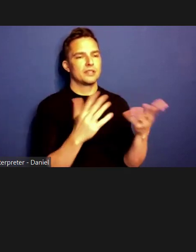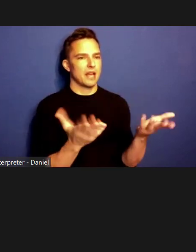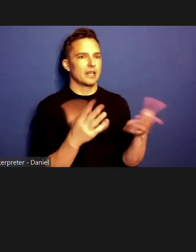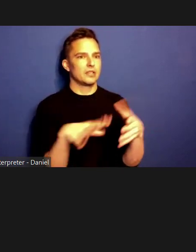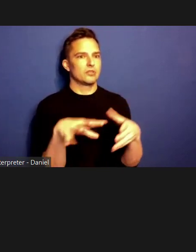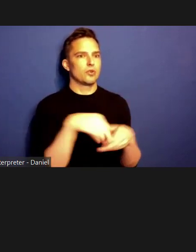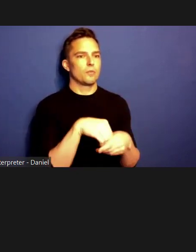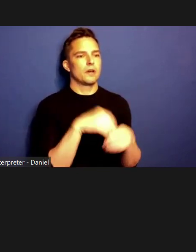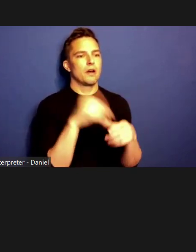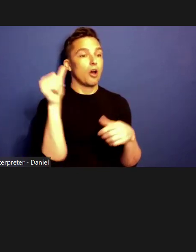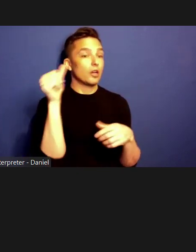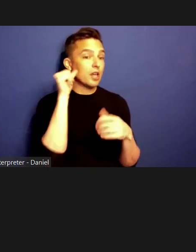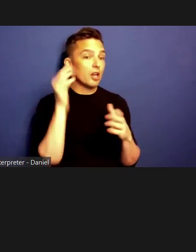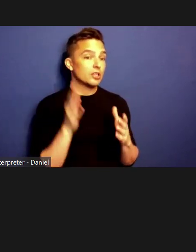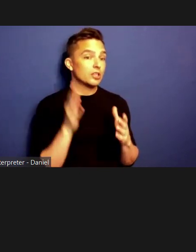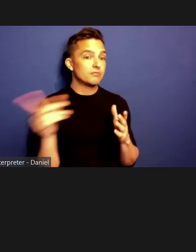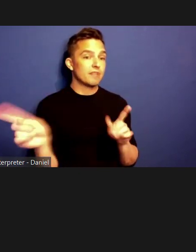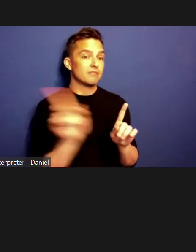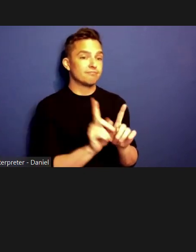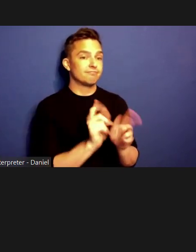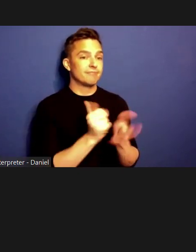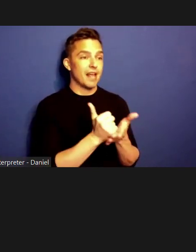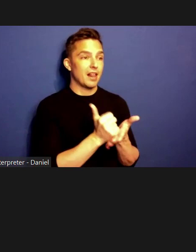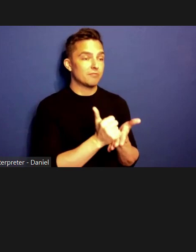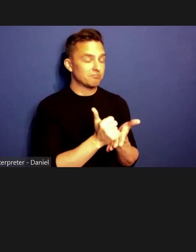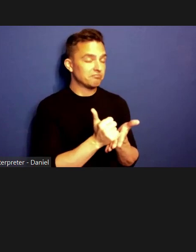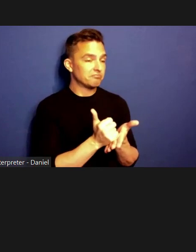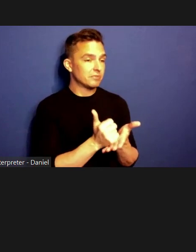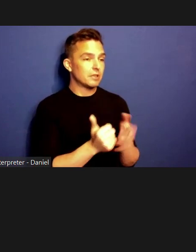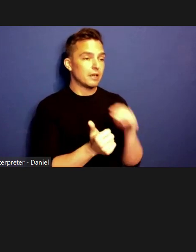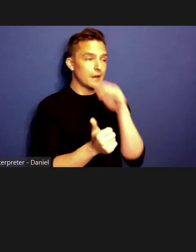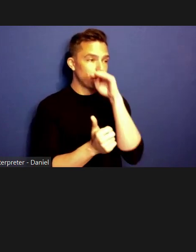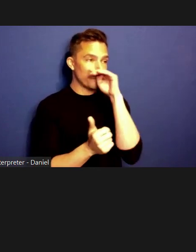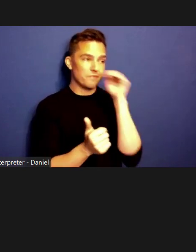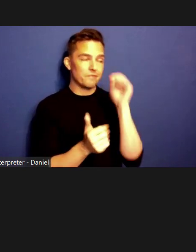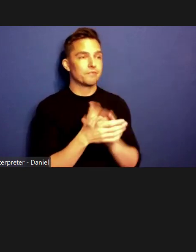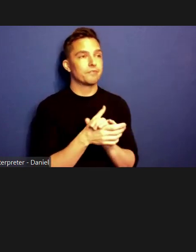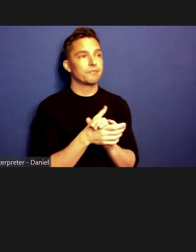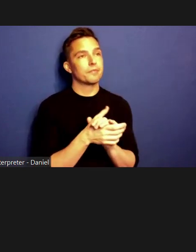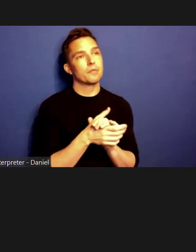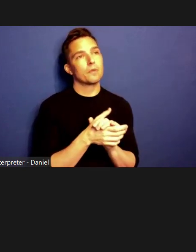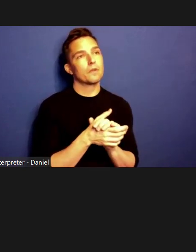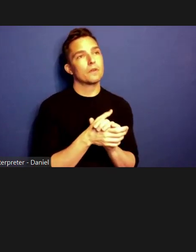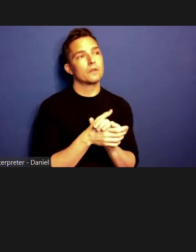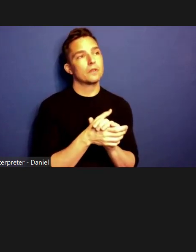One of the examples that comes up, we offer an intermediate webinar.